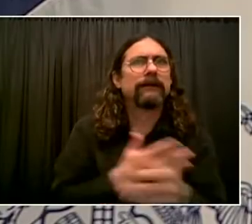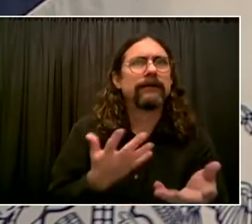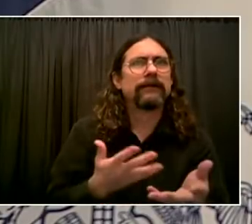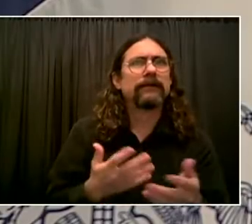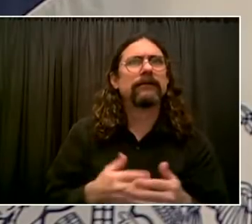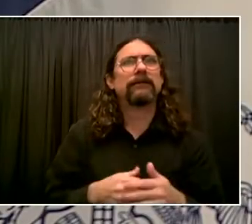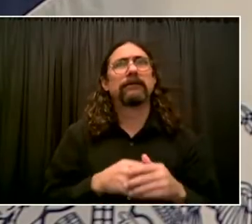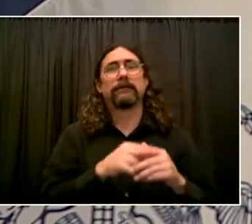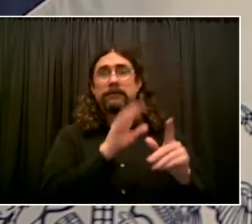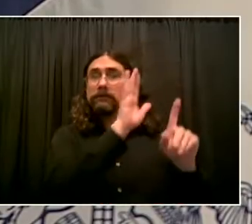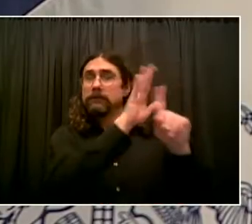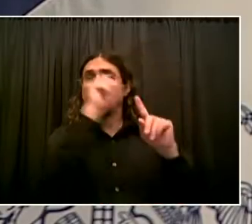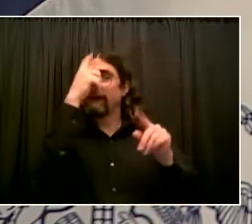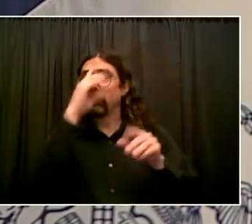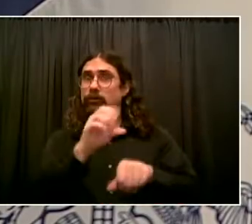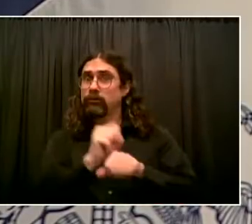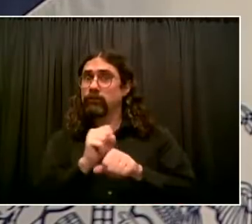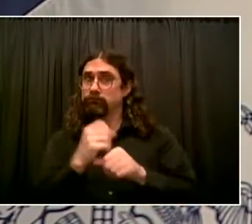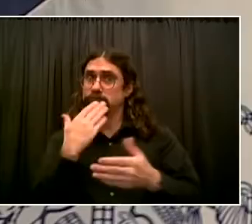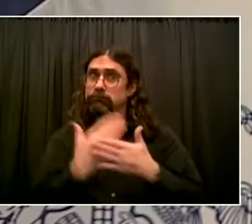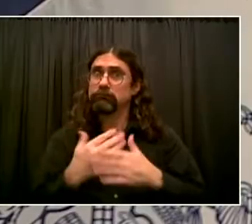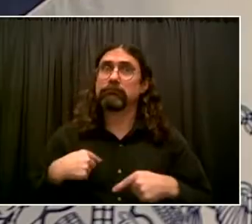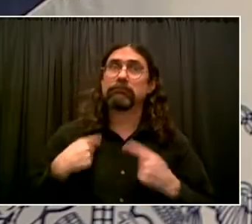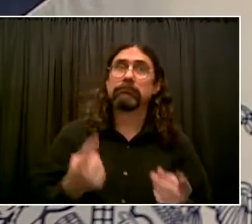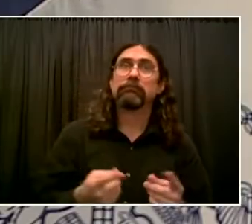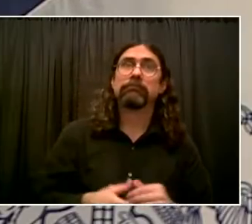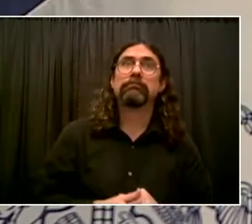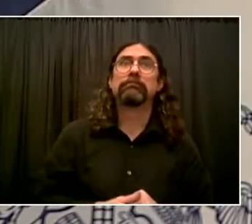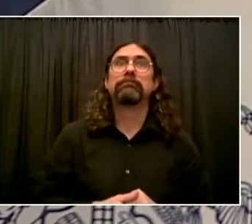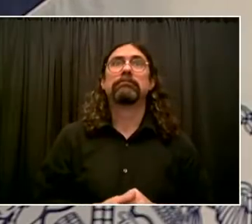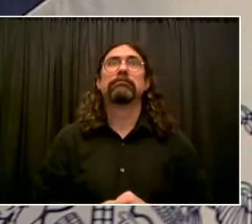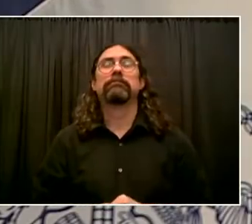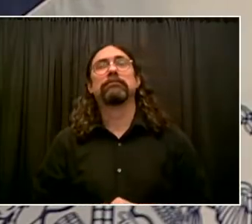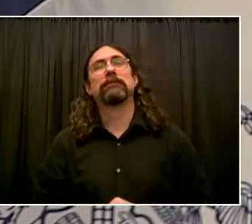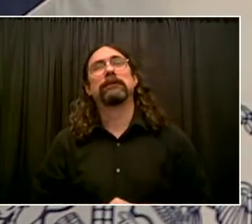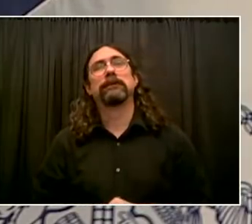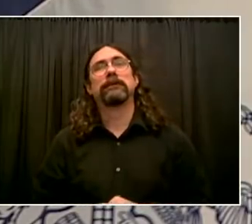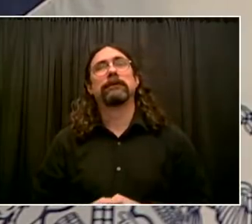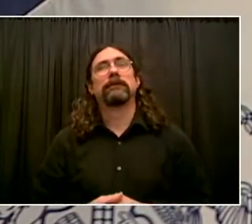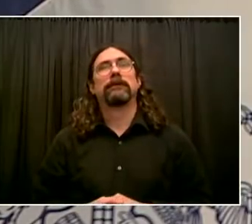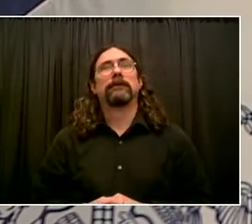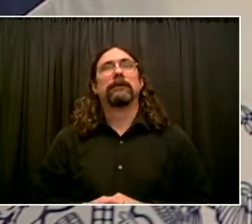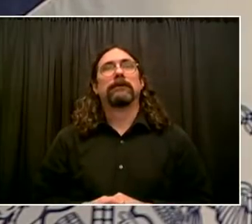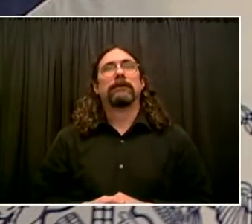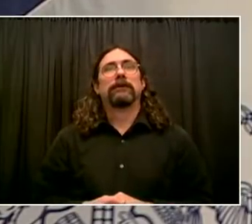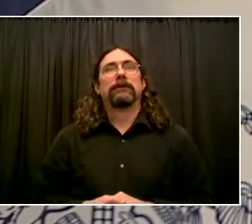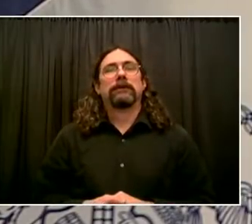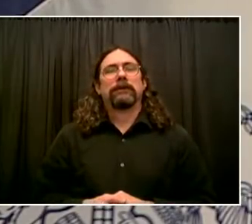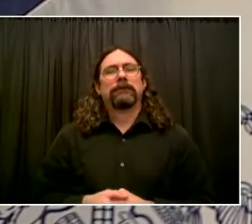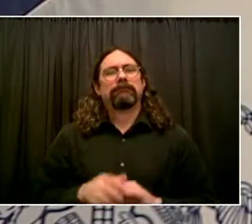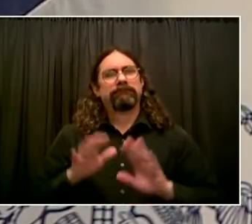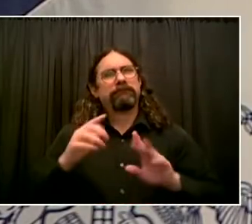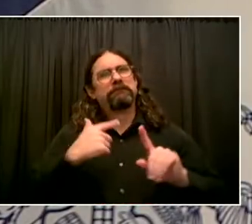THINK OF HOW GOVERNOR HOGLE IS DOING TO MANAGE COVID IN NEW YORK? I'M GOING TO KEEP IT SMPILE AND POSITIVE. I RESPECT THE GOVERNOR.